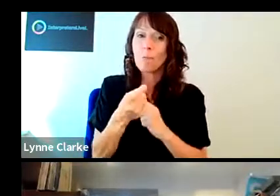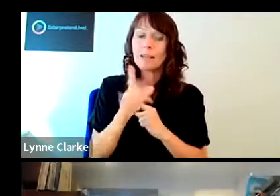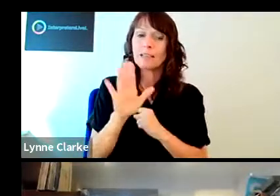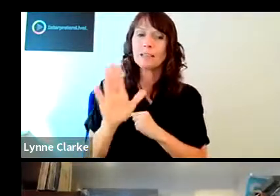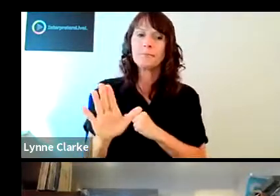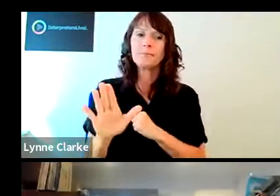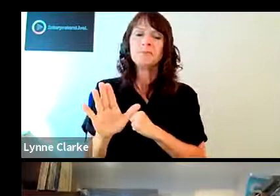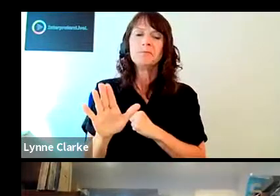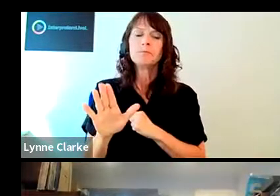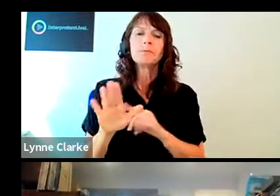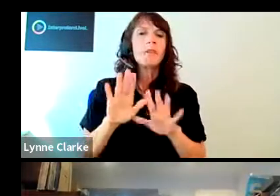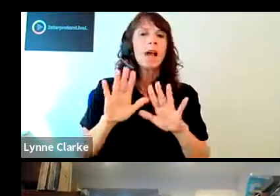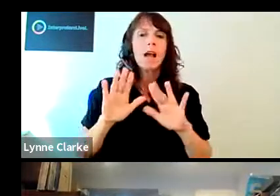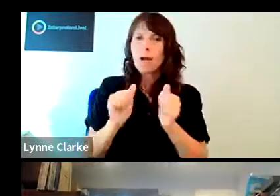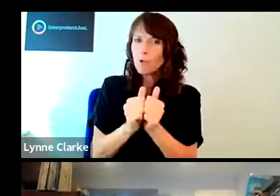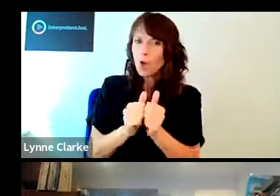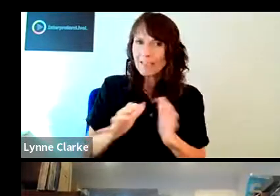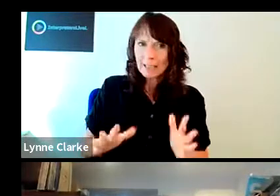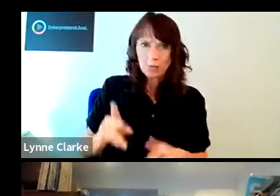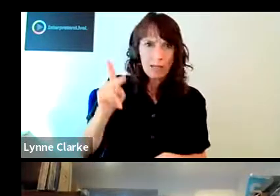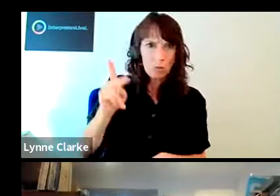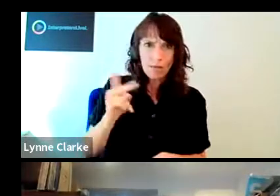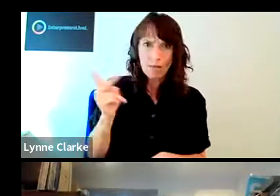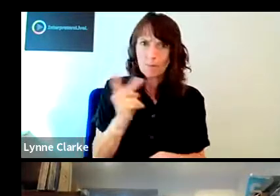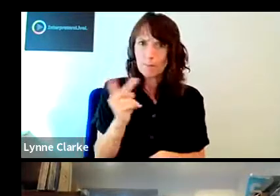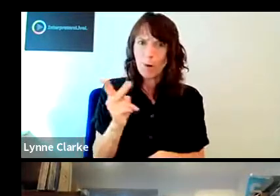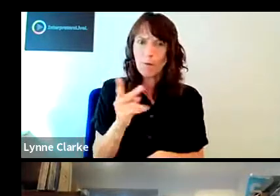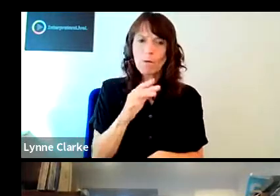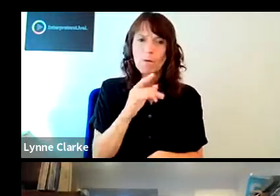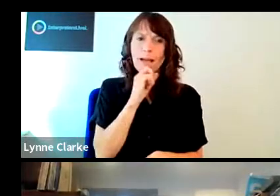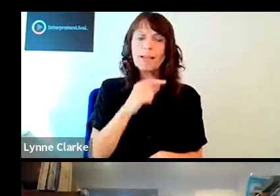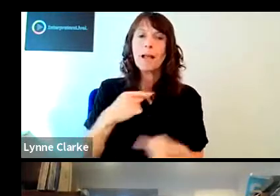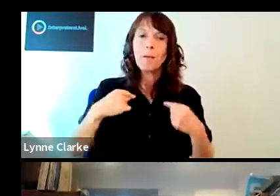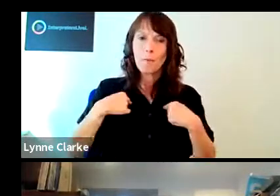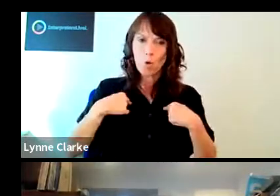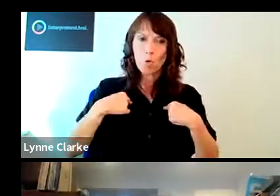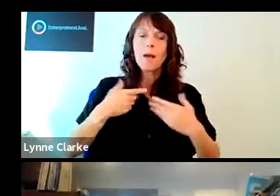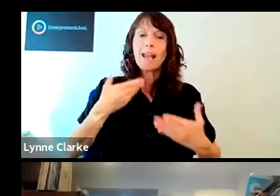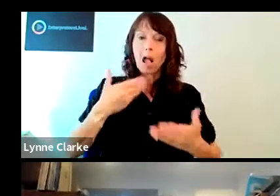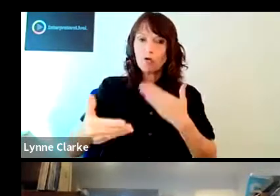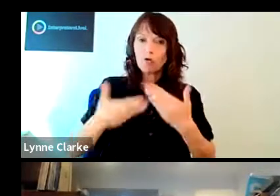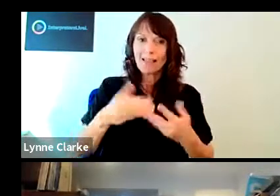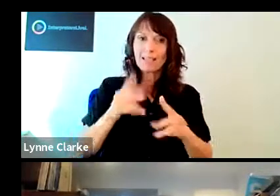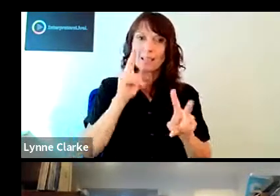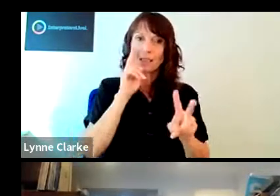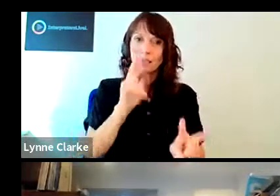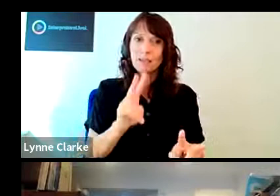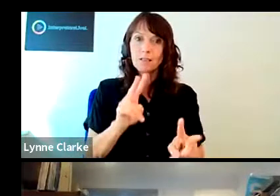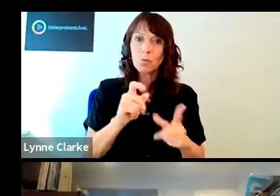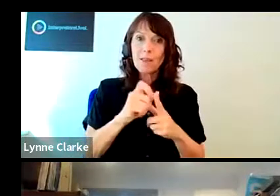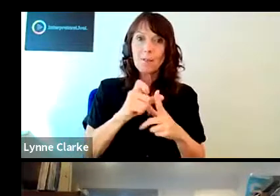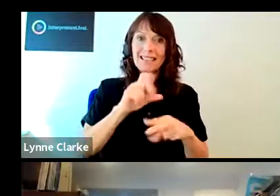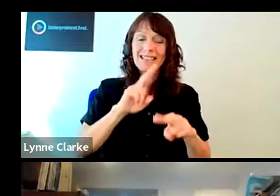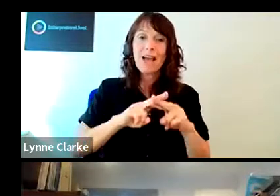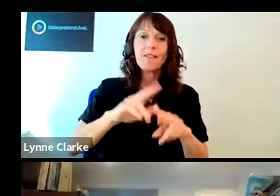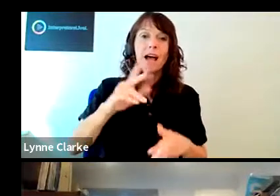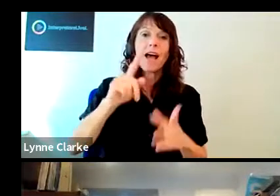I'm not disagreeing with either one of them, but I would also say we addressed a lot of this with PDFs and the United States government said, we're not going to stop